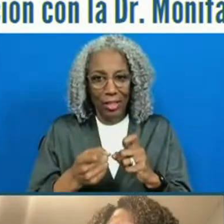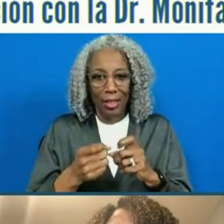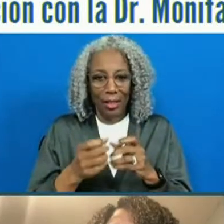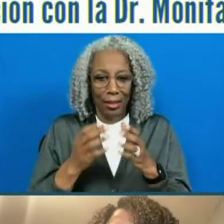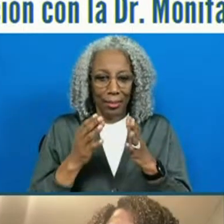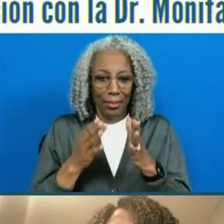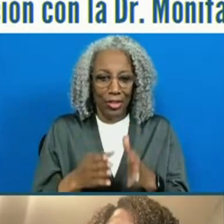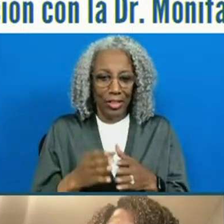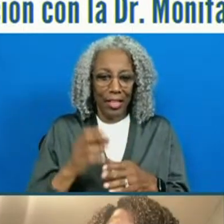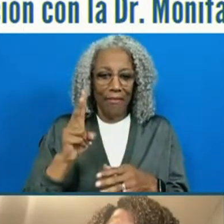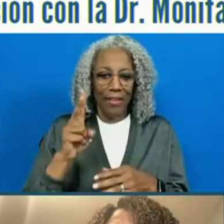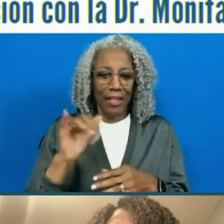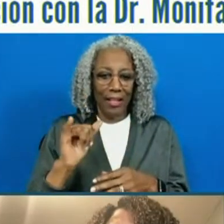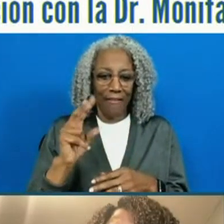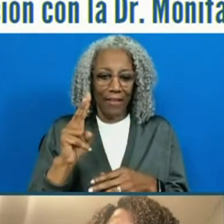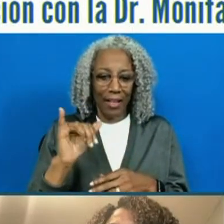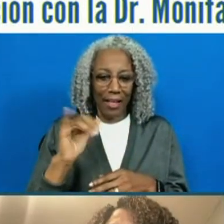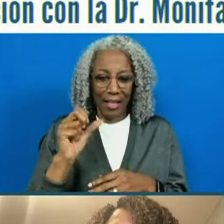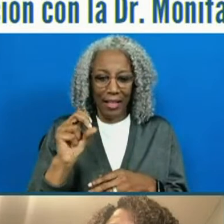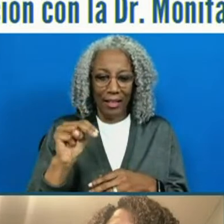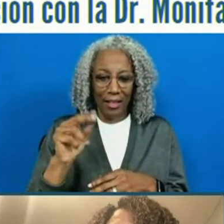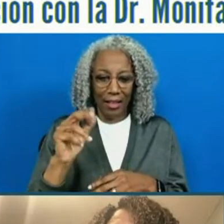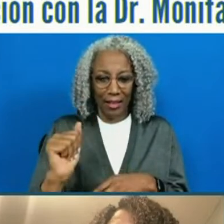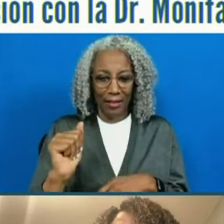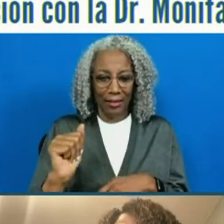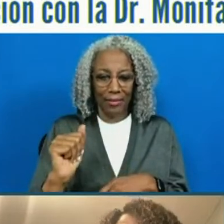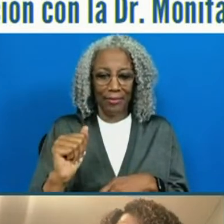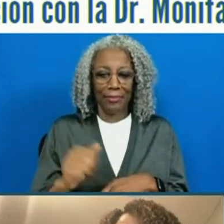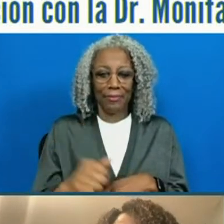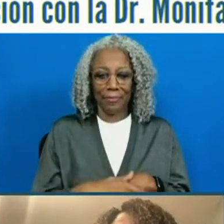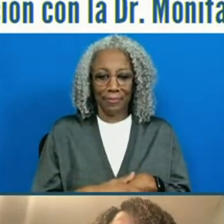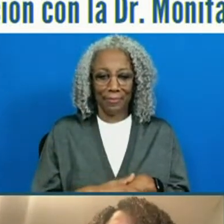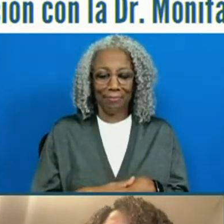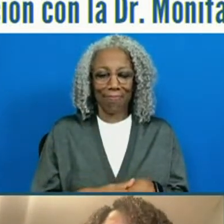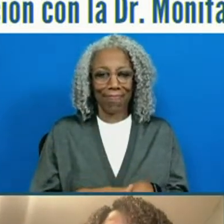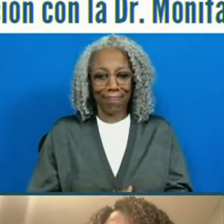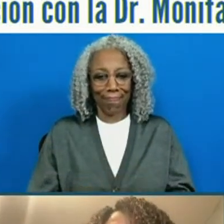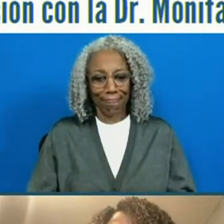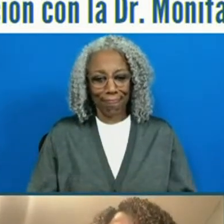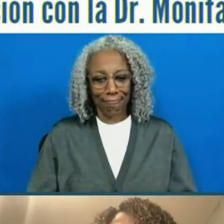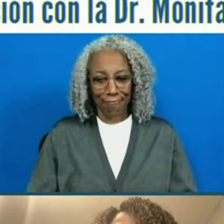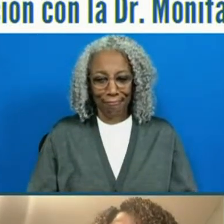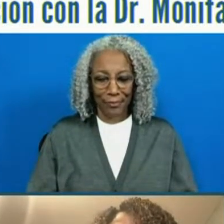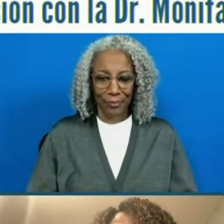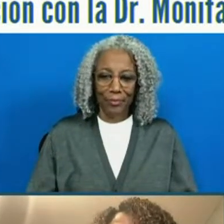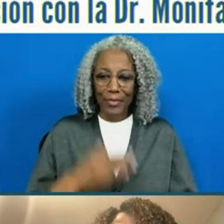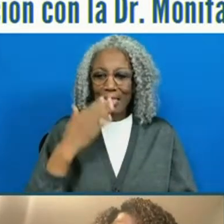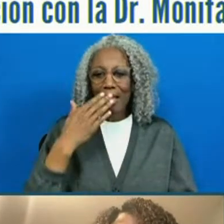Vienna. Sorry, we changed the We